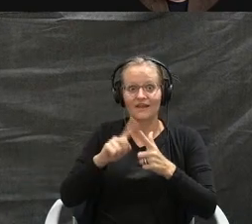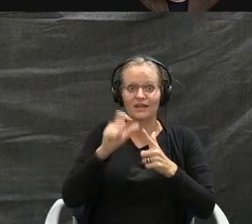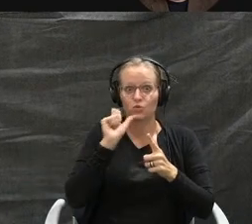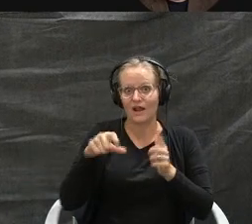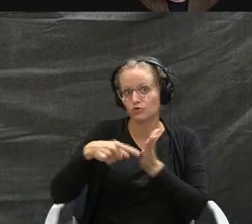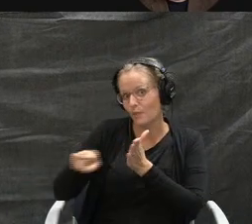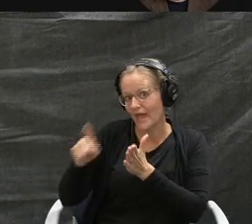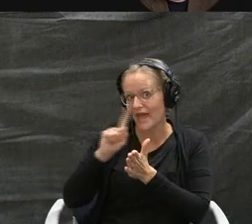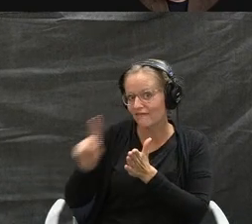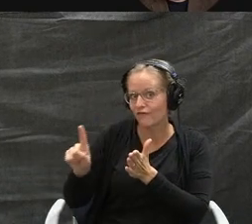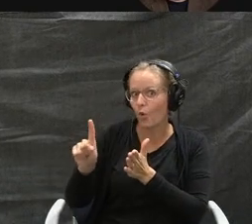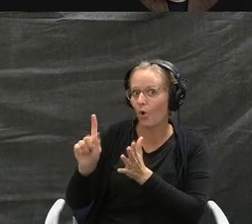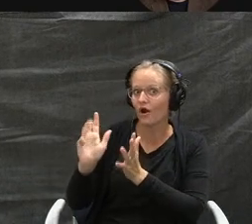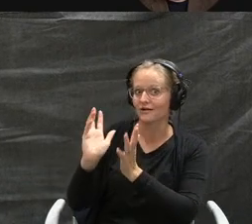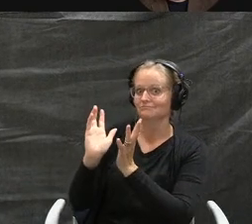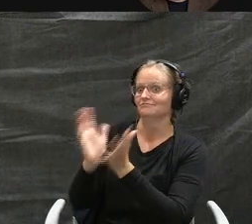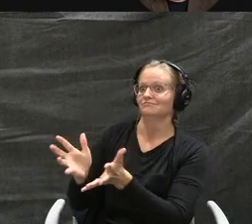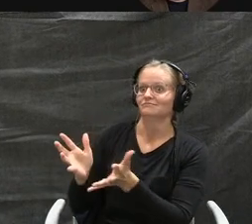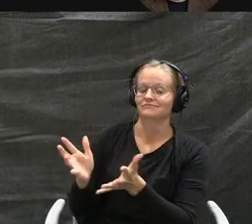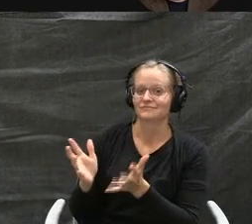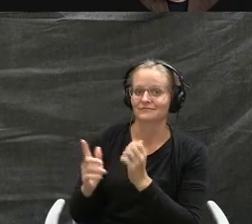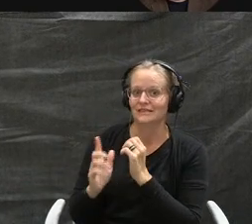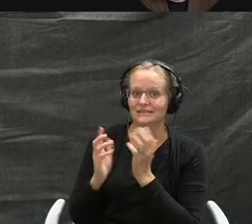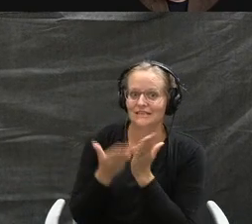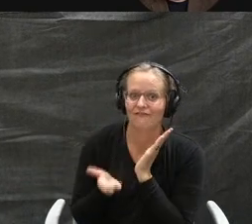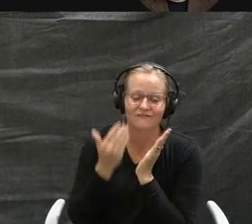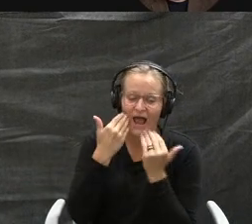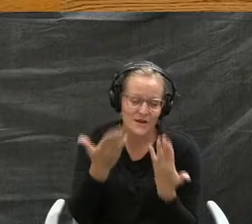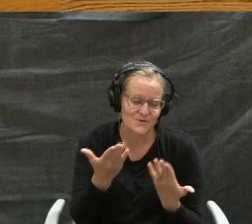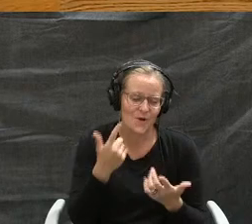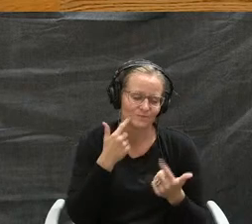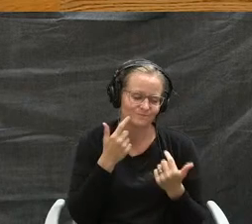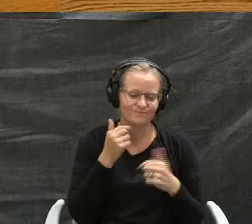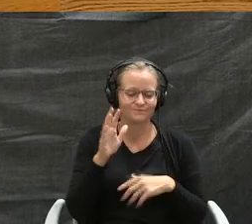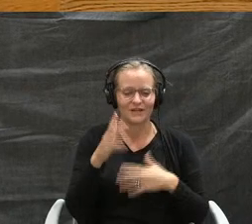it for that, and so we'll take it, that's great. Thanks, Paul.